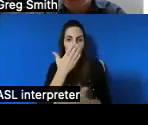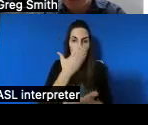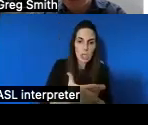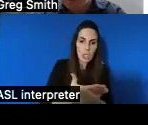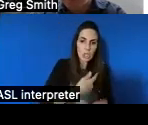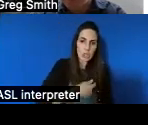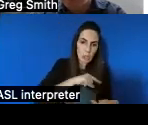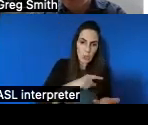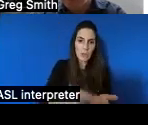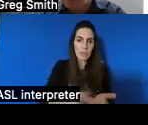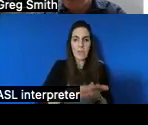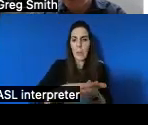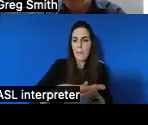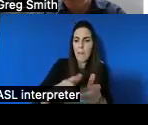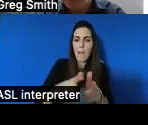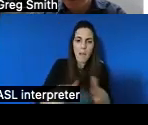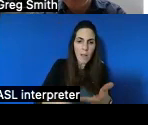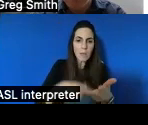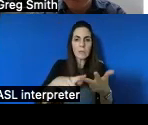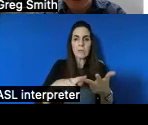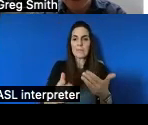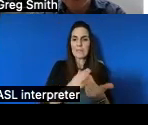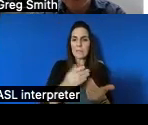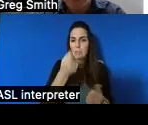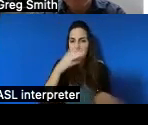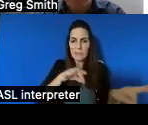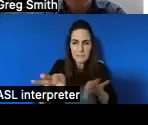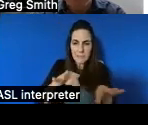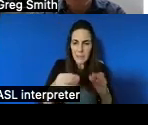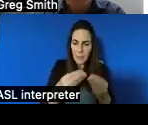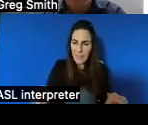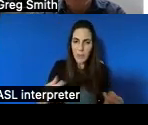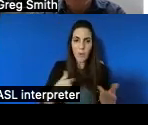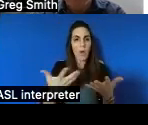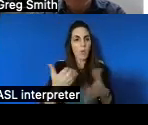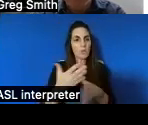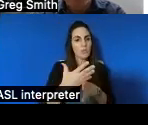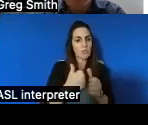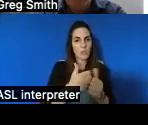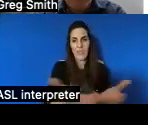to understand instructional materials and we want to share some of that with you uh here today I did